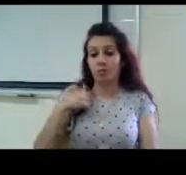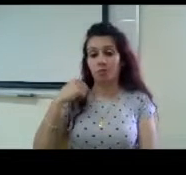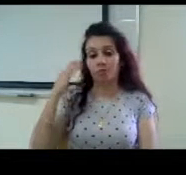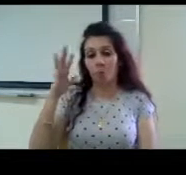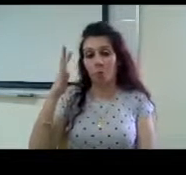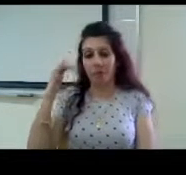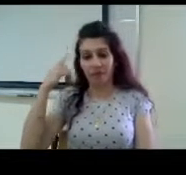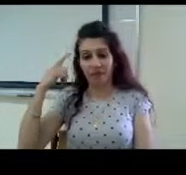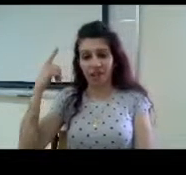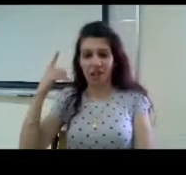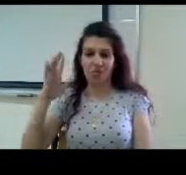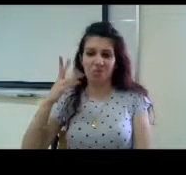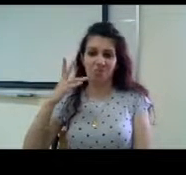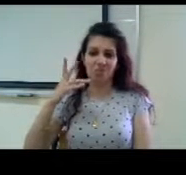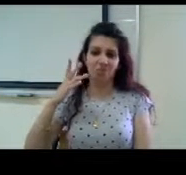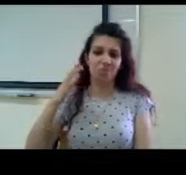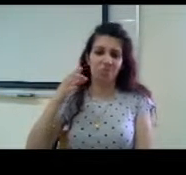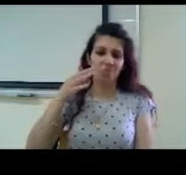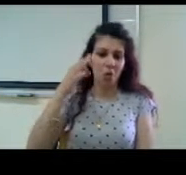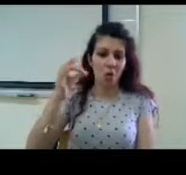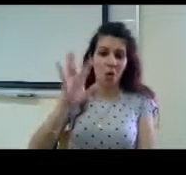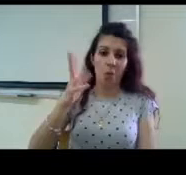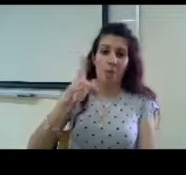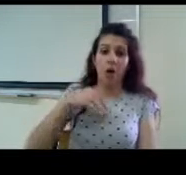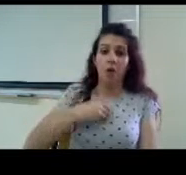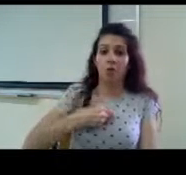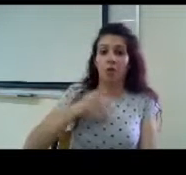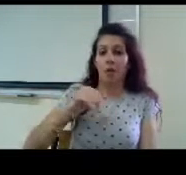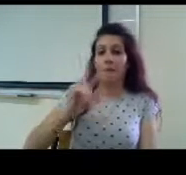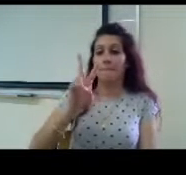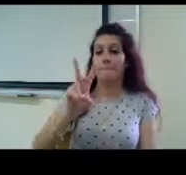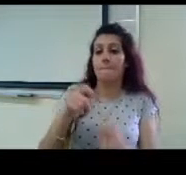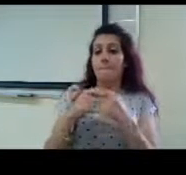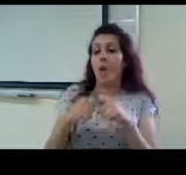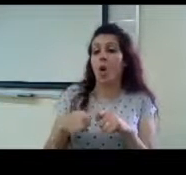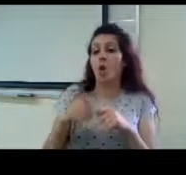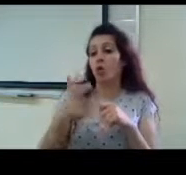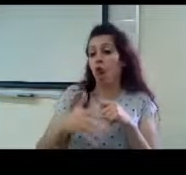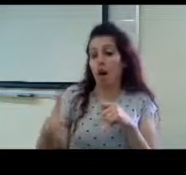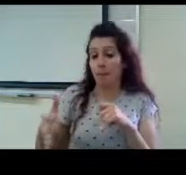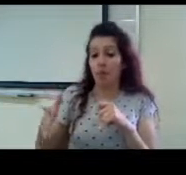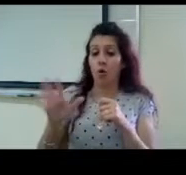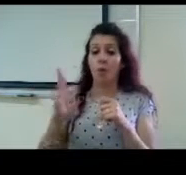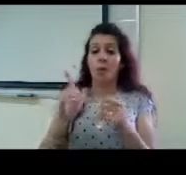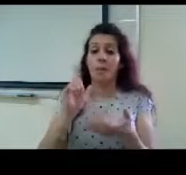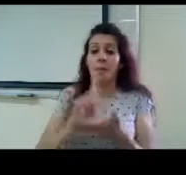in a in a in an overwhelming situation is that how can we best still use that